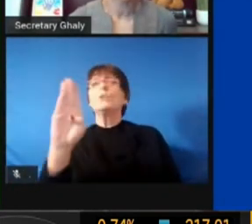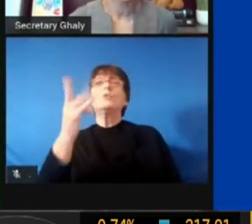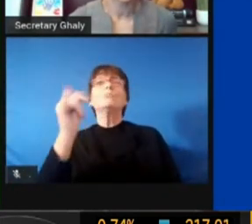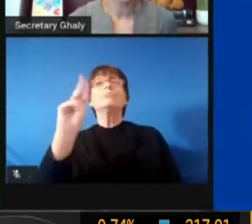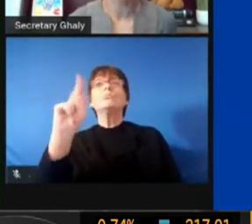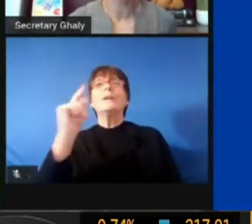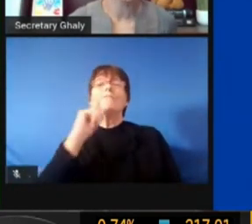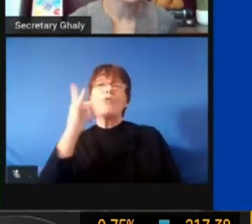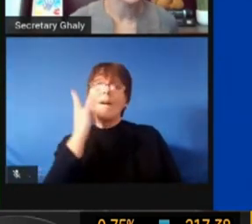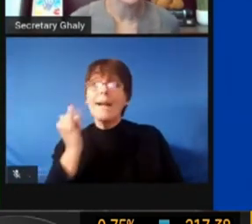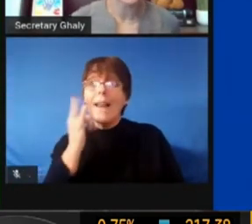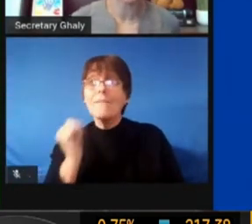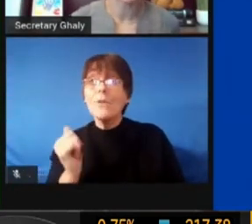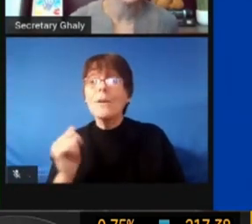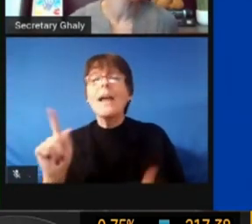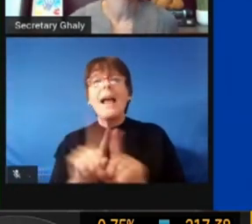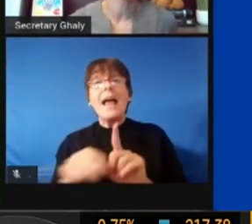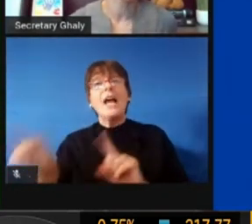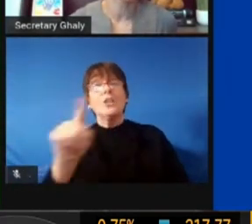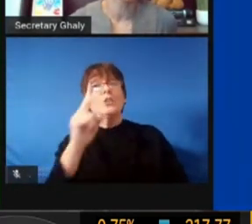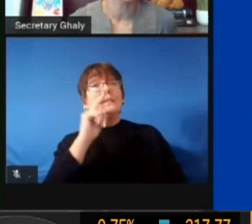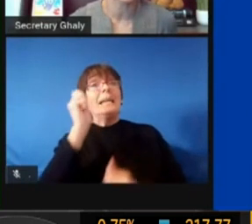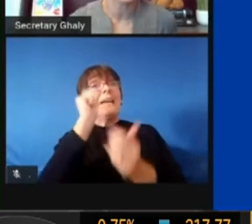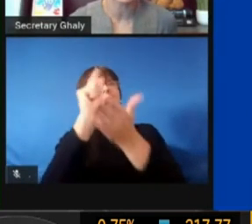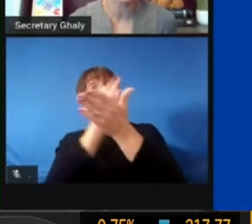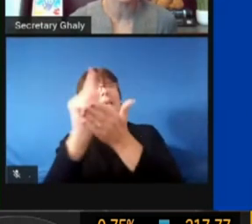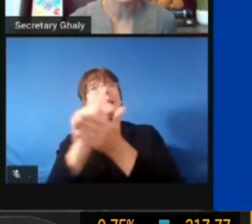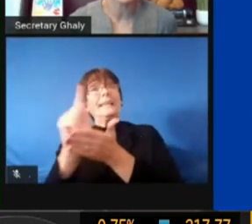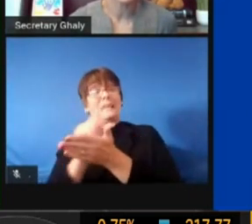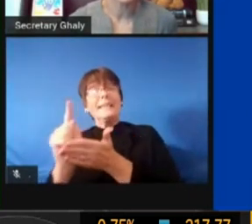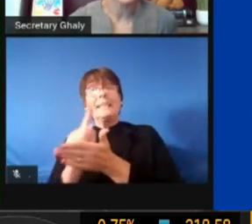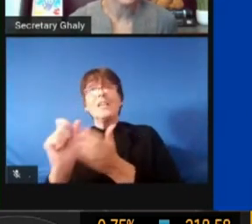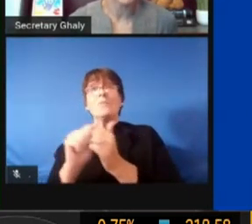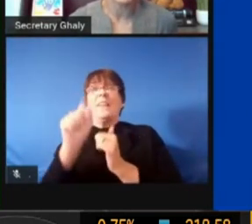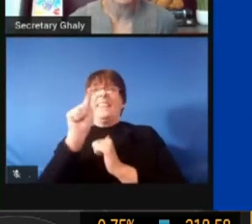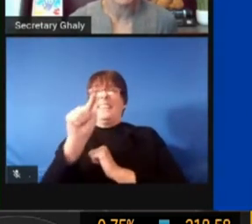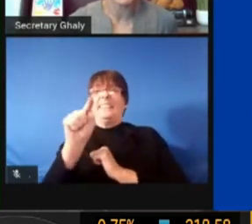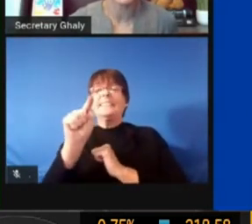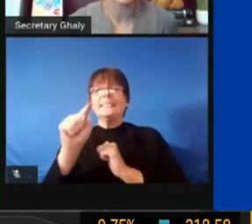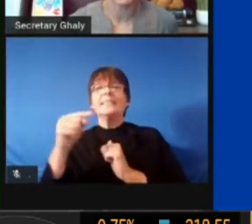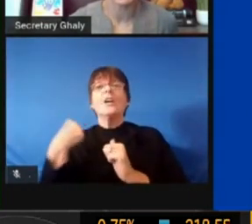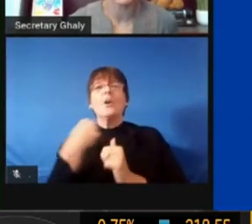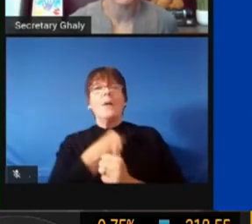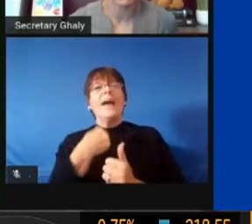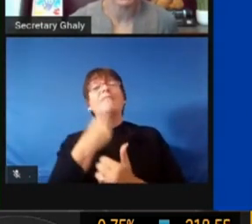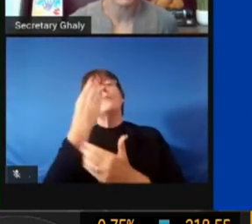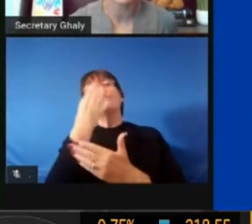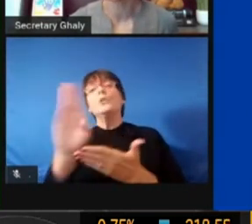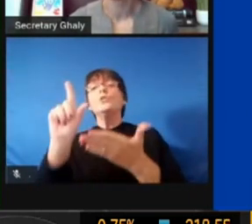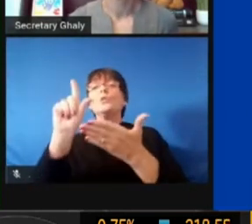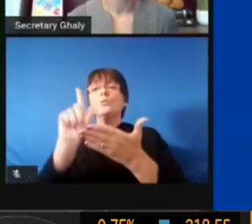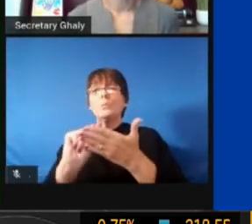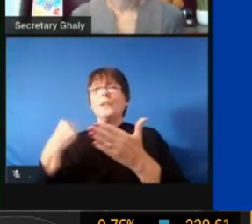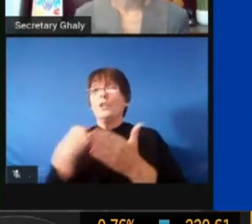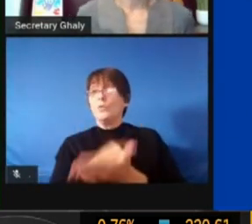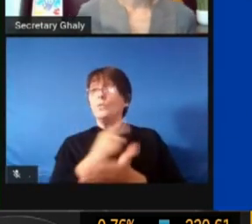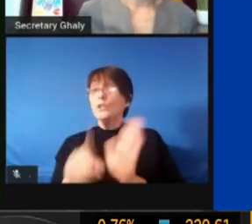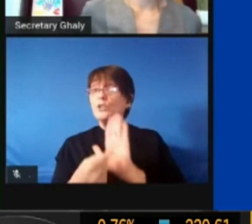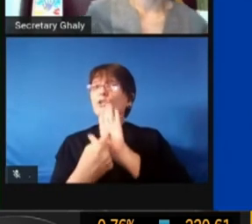YOU. AS MENTIONED, IT IS MY TURN TO TALK TO YOU ABOUT WHERE WE ARE.